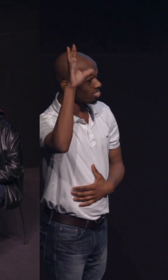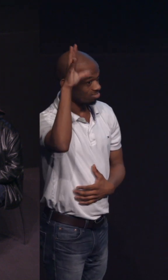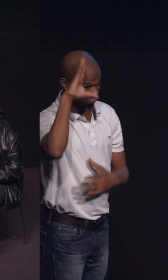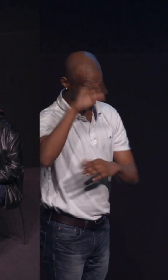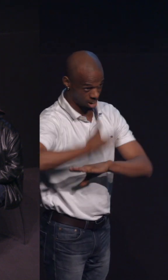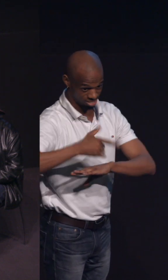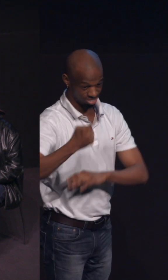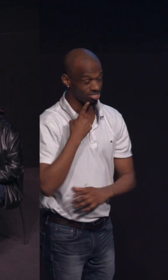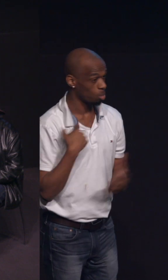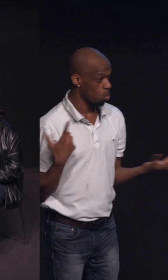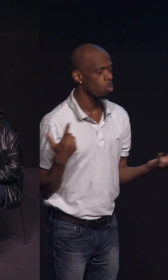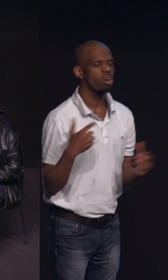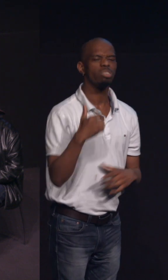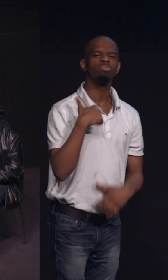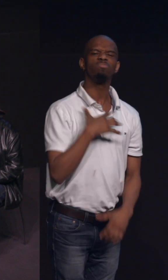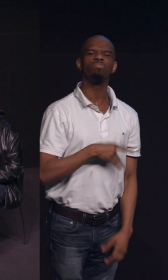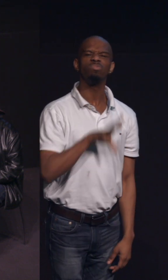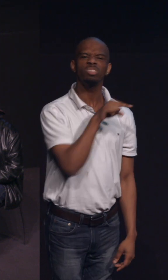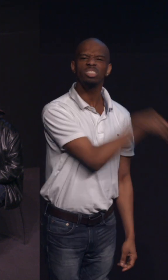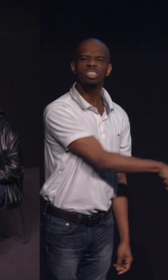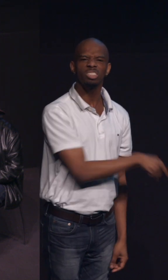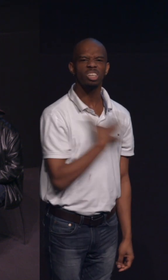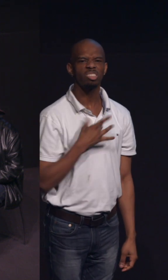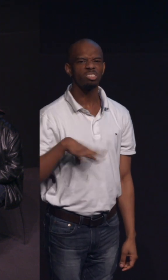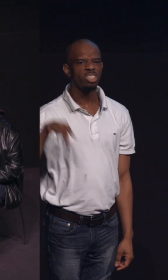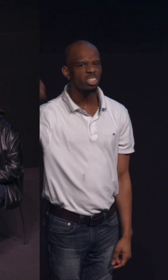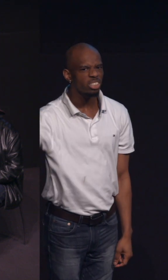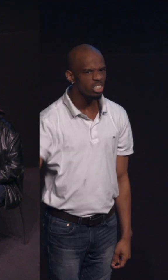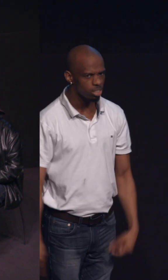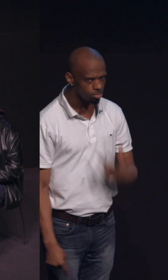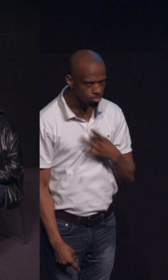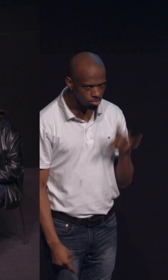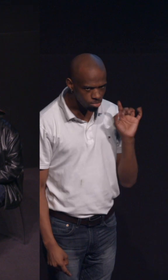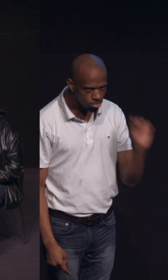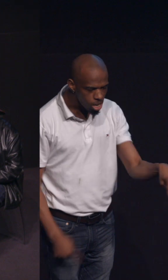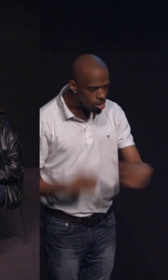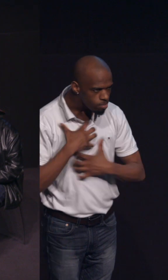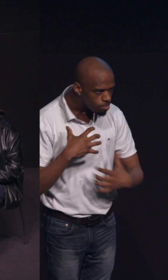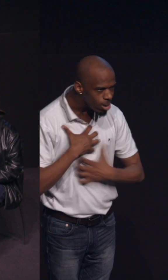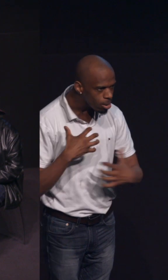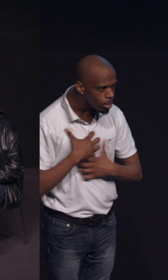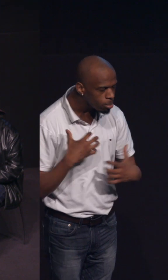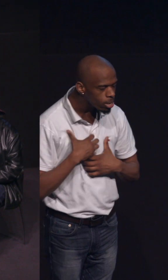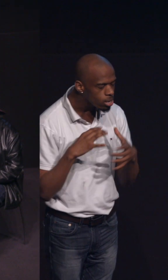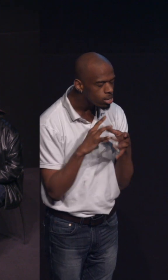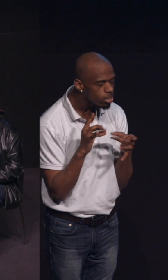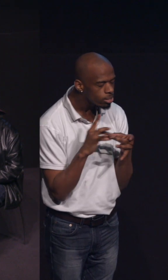And I don't like bugs and I don't like dirt and I don't like duh-duh-duh-ra."